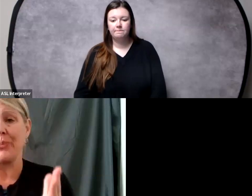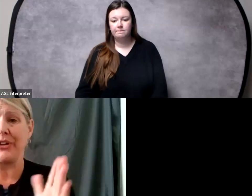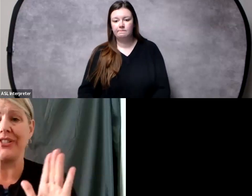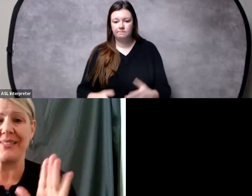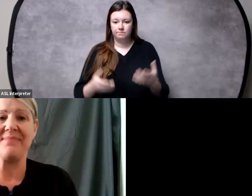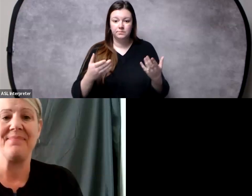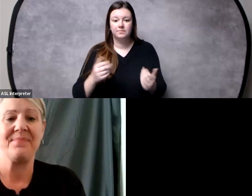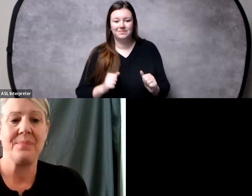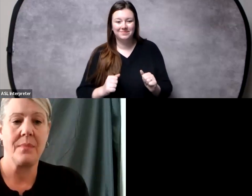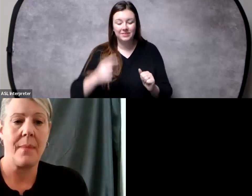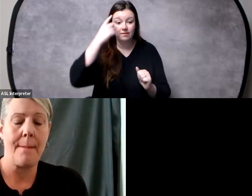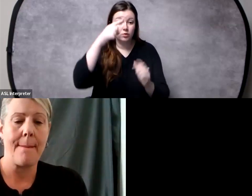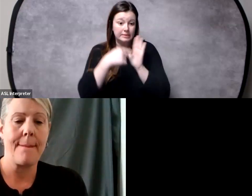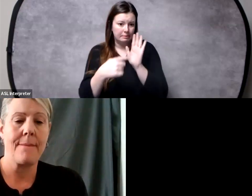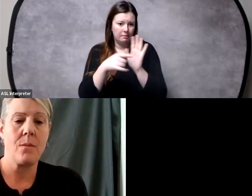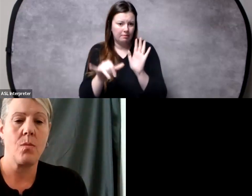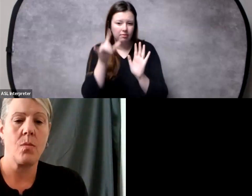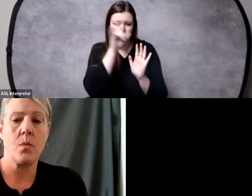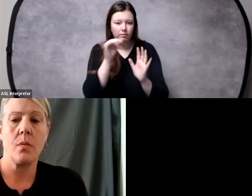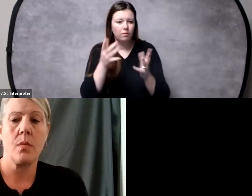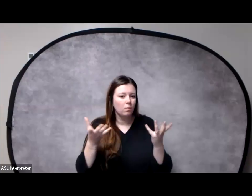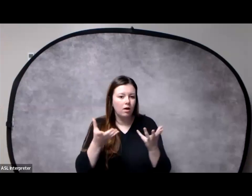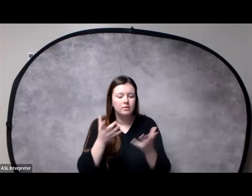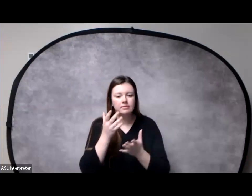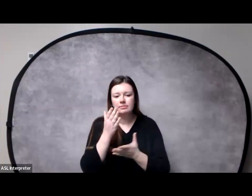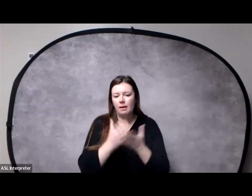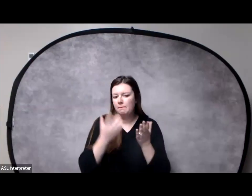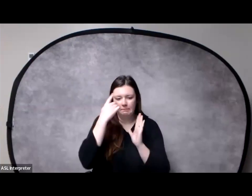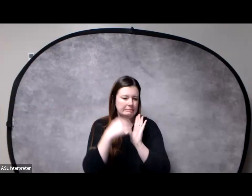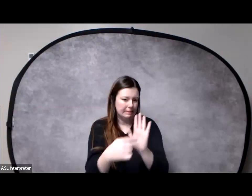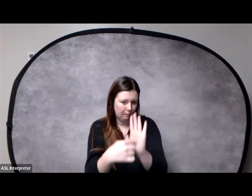It could be -- and these are just hypothetical examples, although we've seen too many real-life